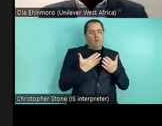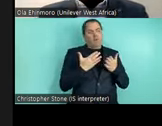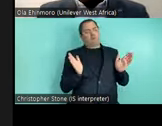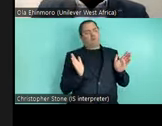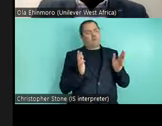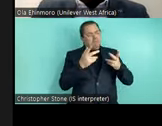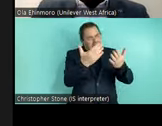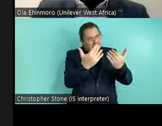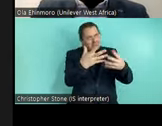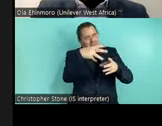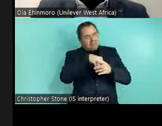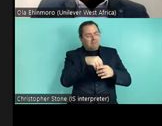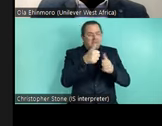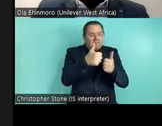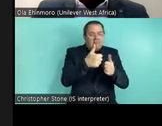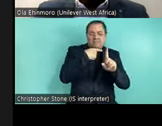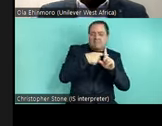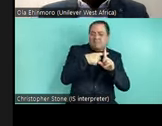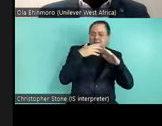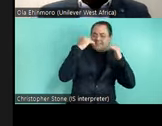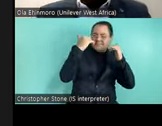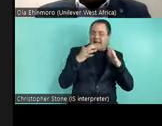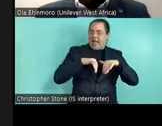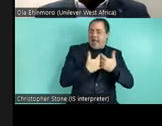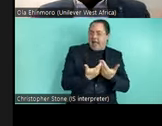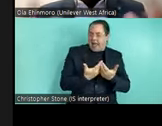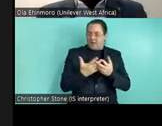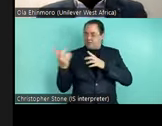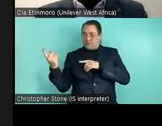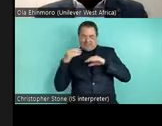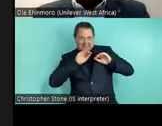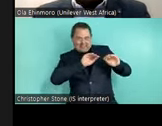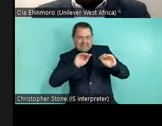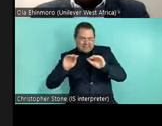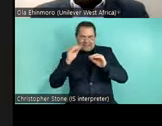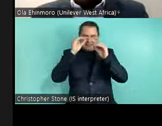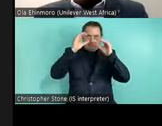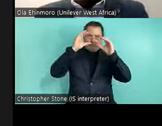everyone, and seeing that, that difference that we have put together essentially what